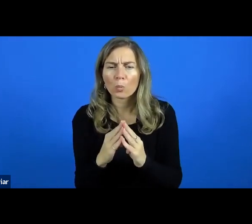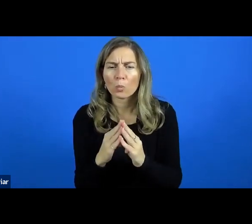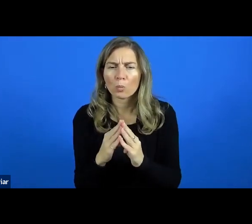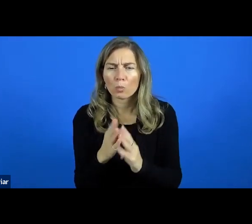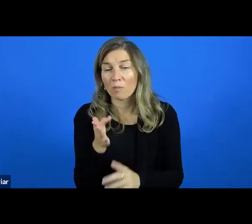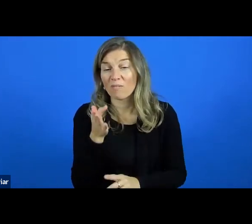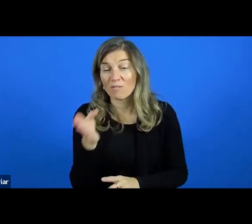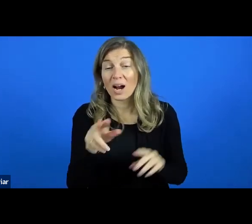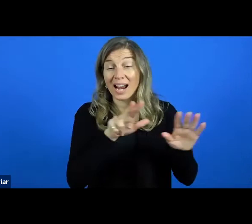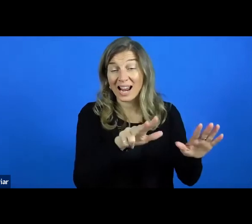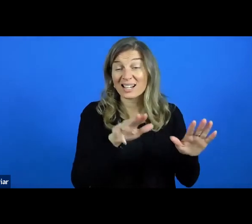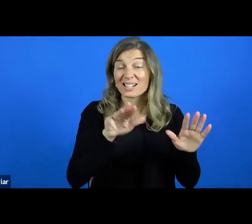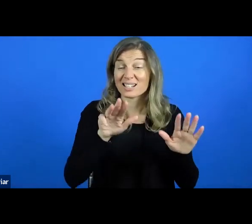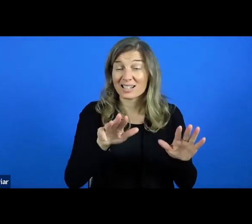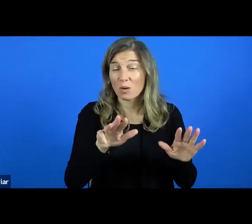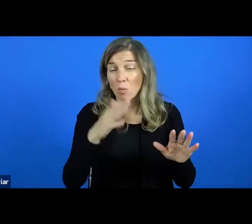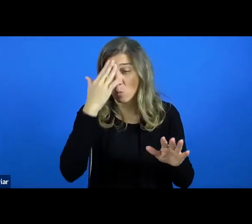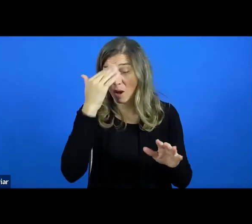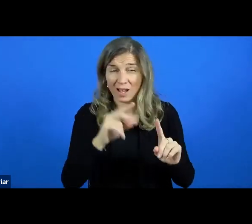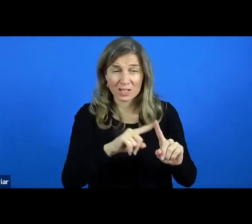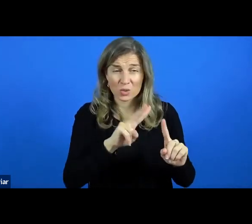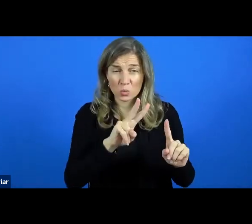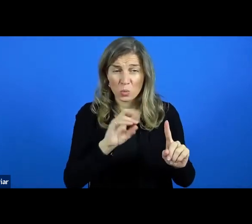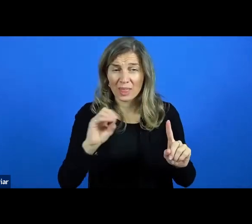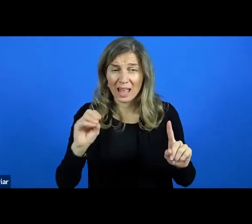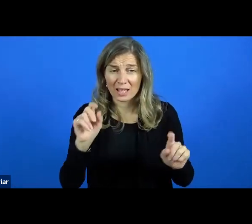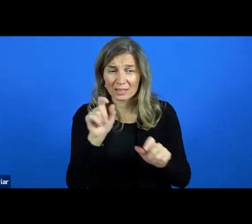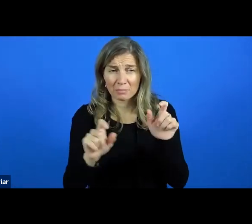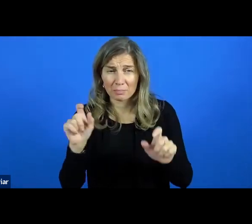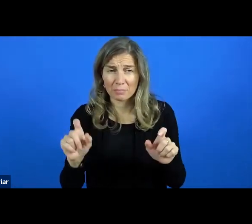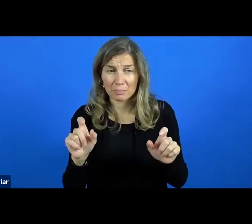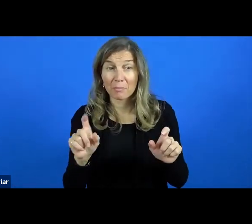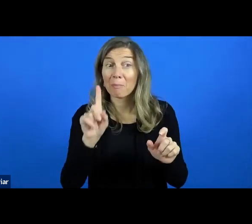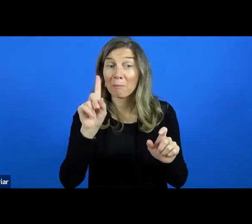It affects more than 2000 people with many located away